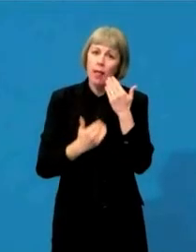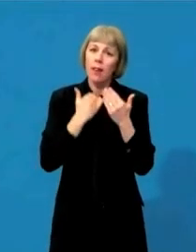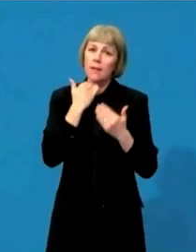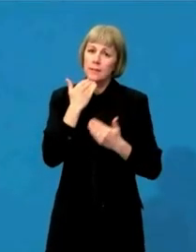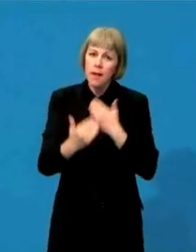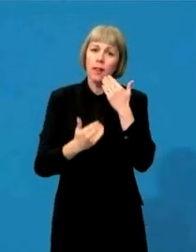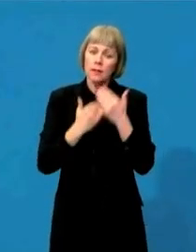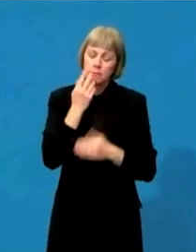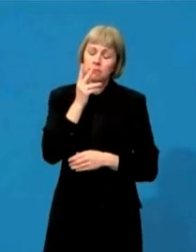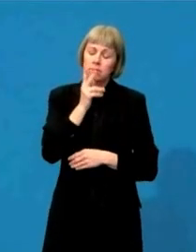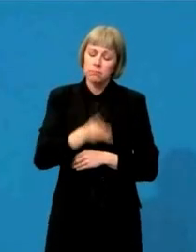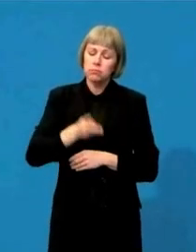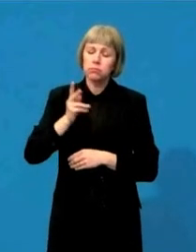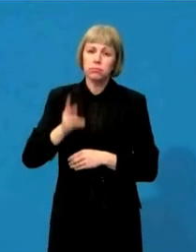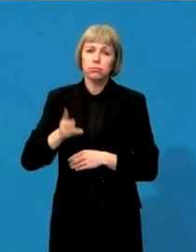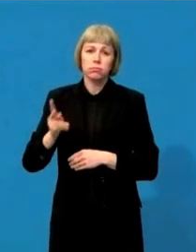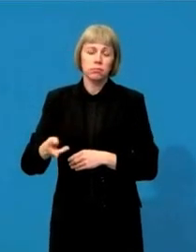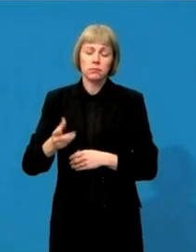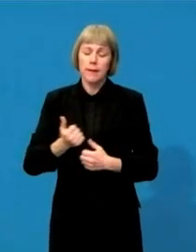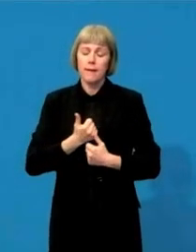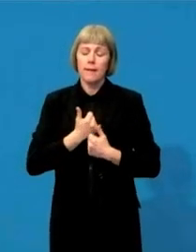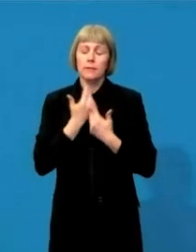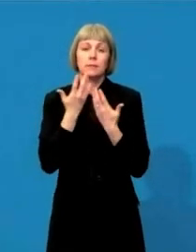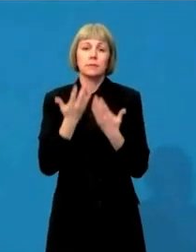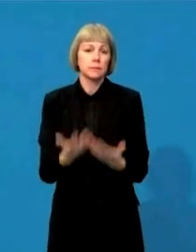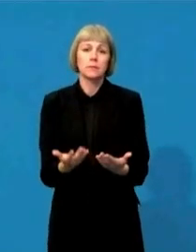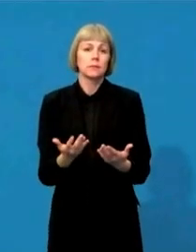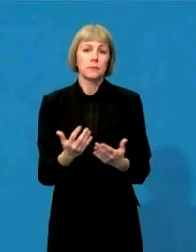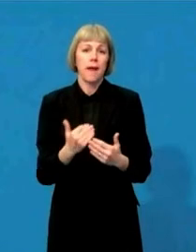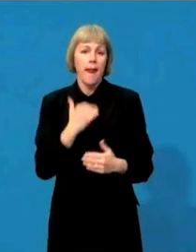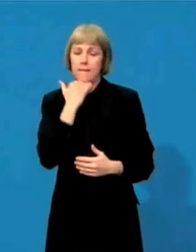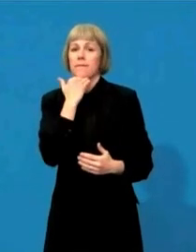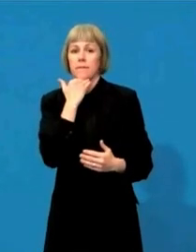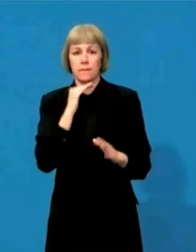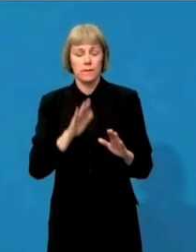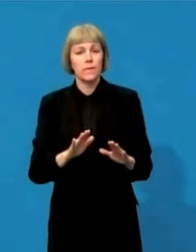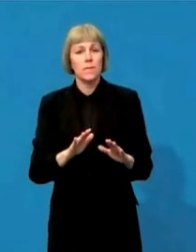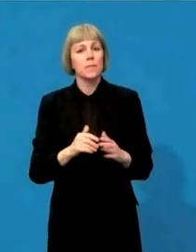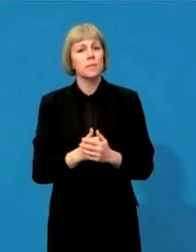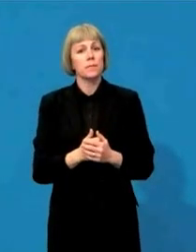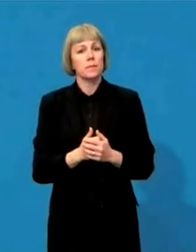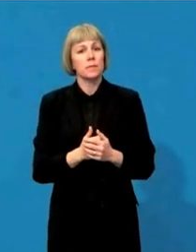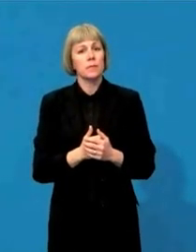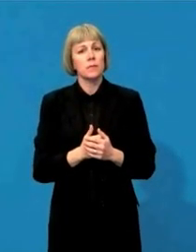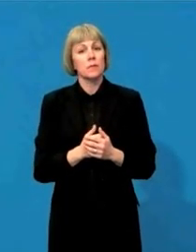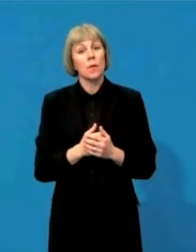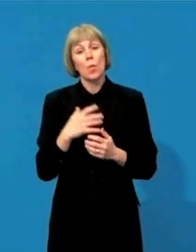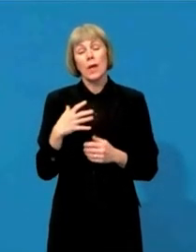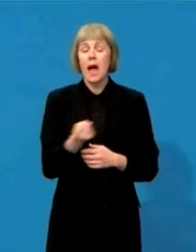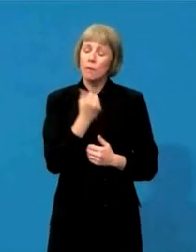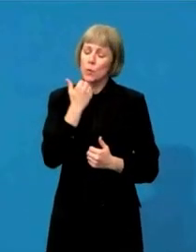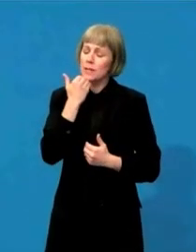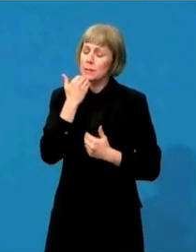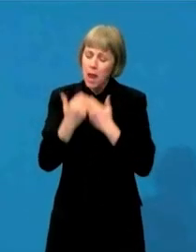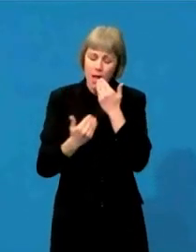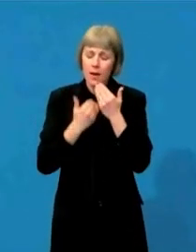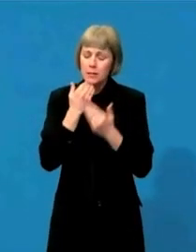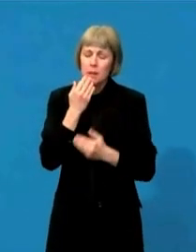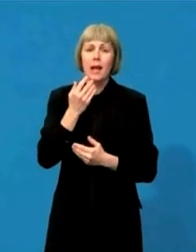We're sick of it. And bringing up the pain that we have and to see our people